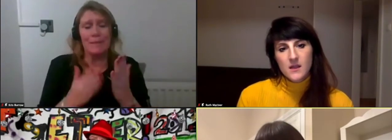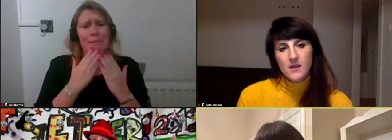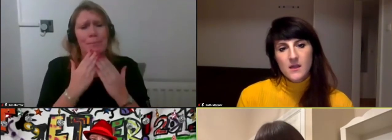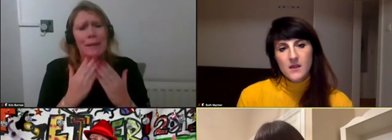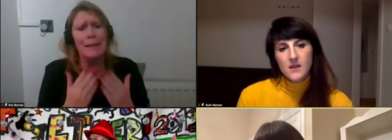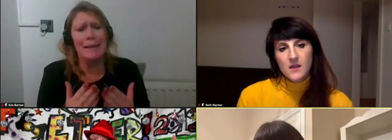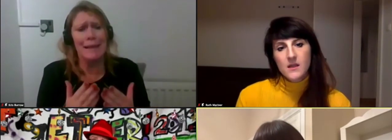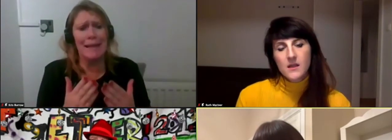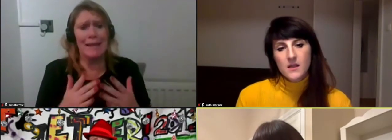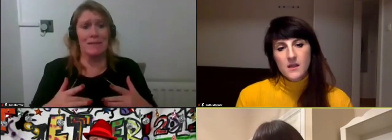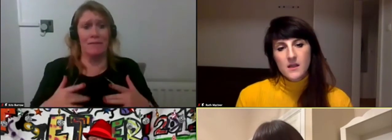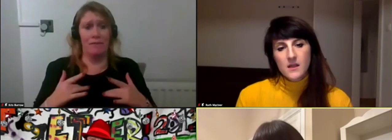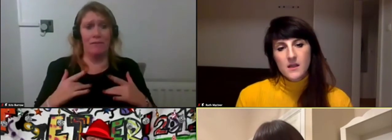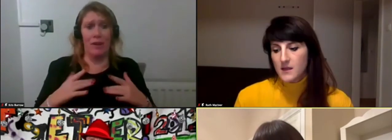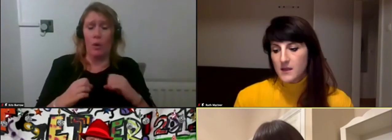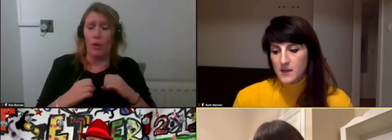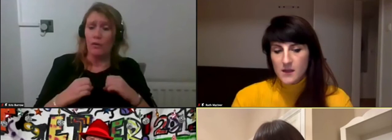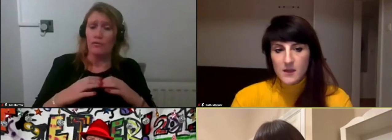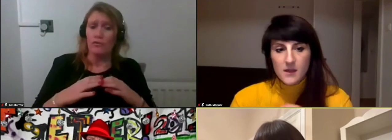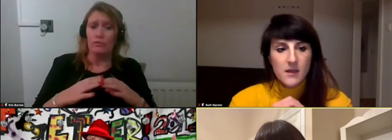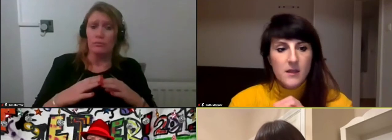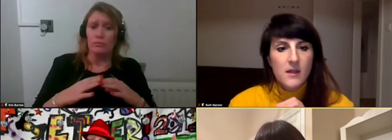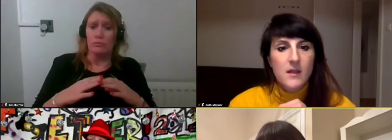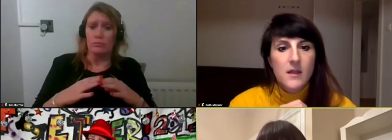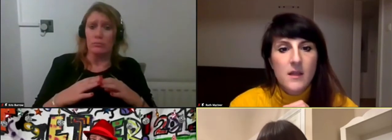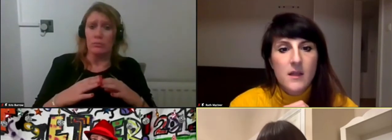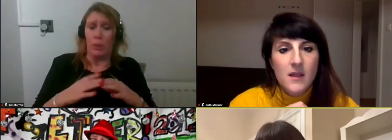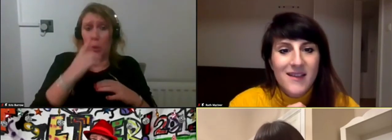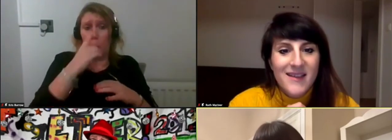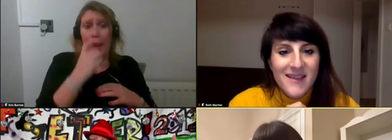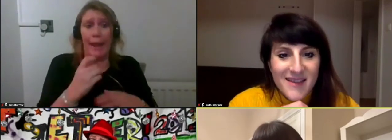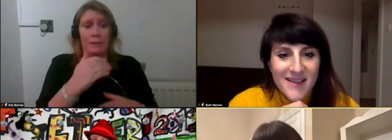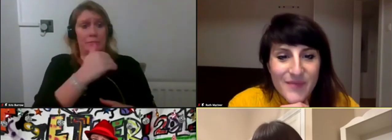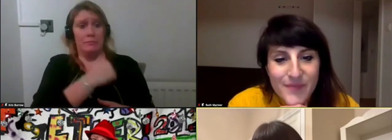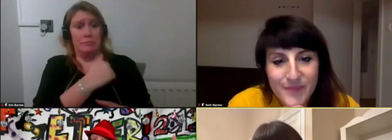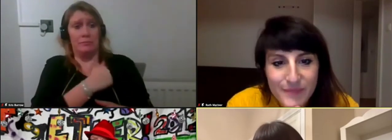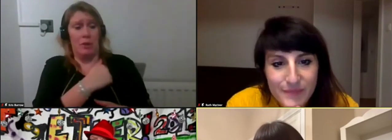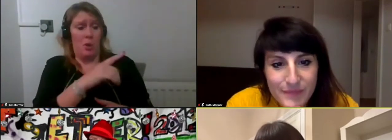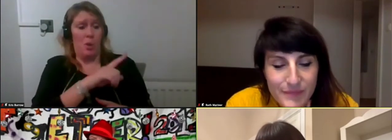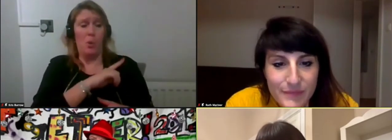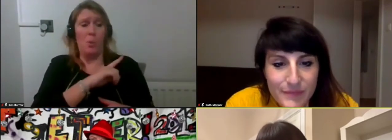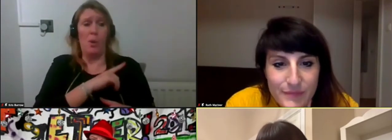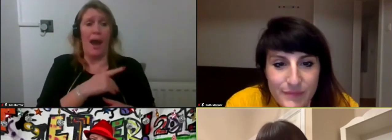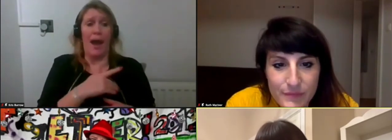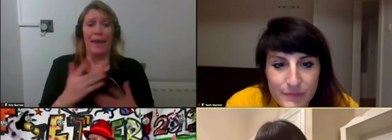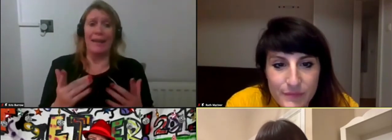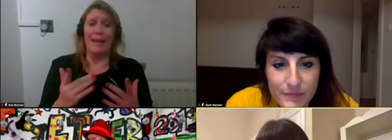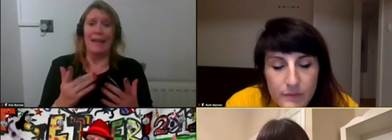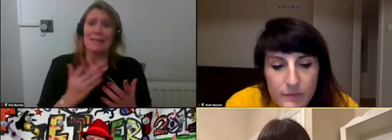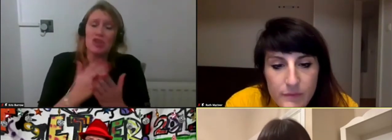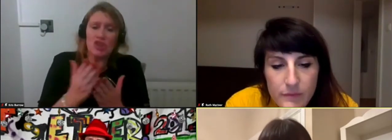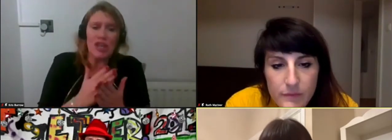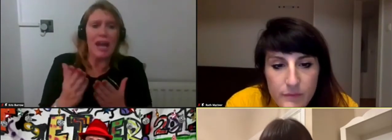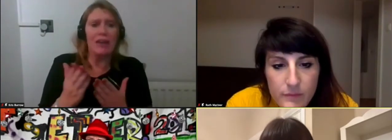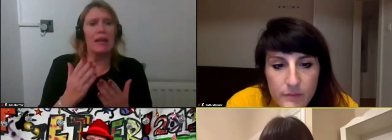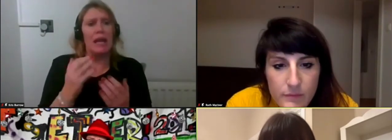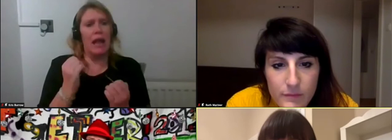it's only by talking without judging and haring, because everybody has got different experts and different